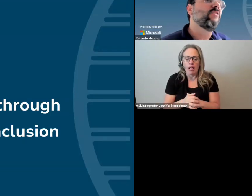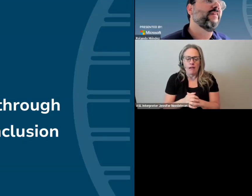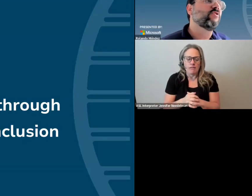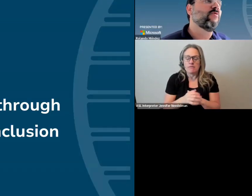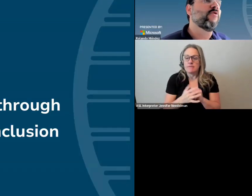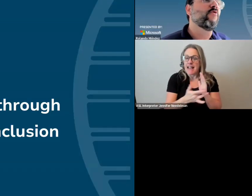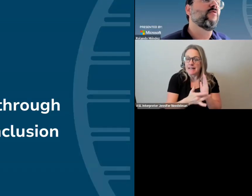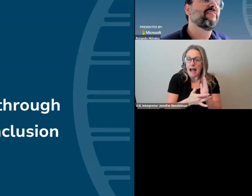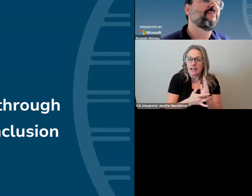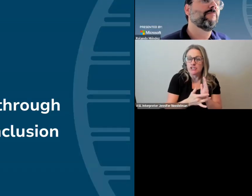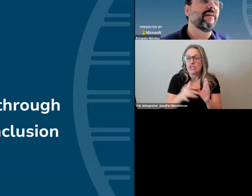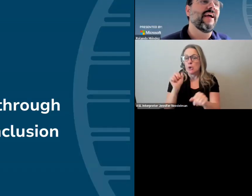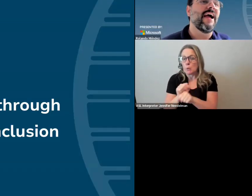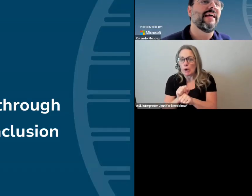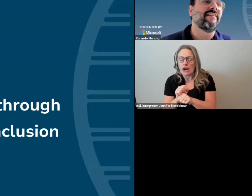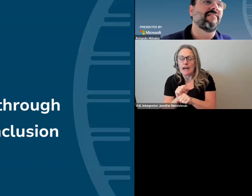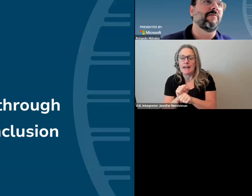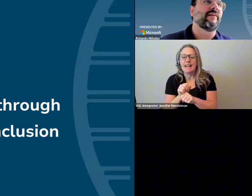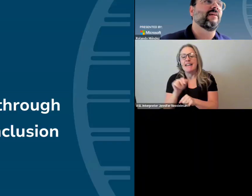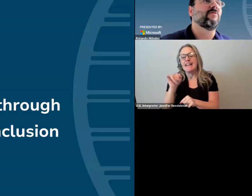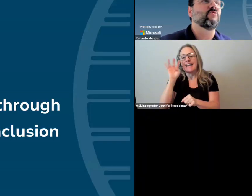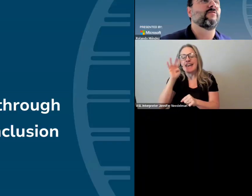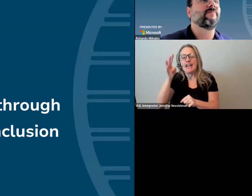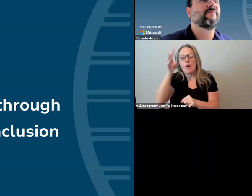and innovation through accessibility and disability inclusion.